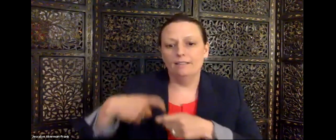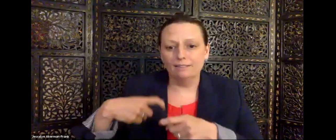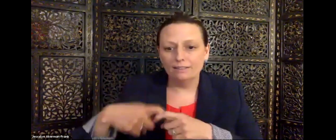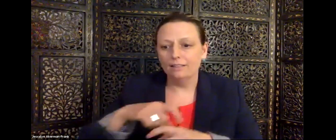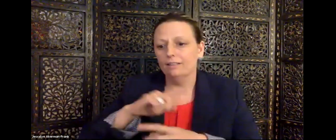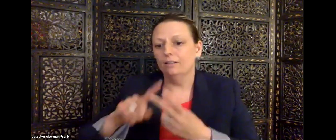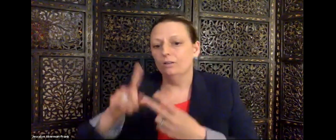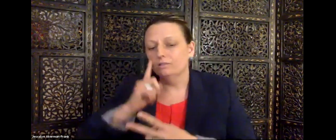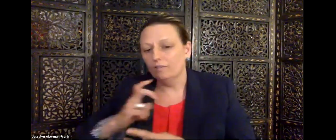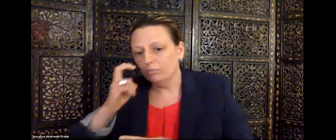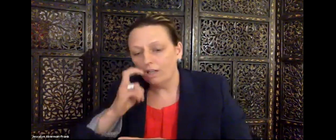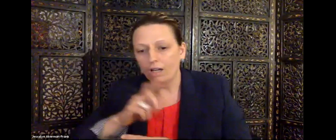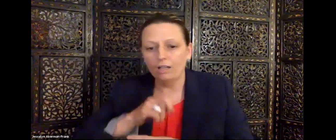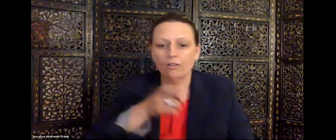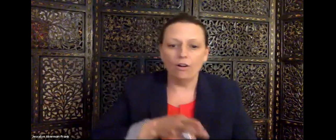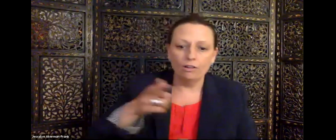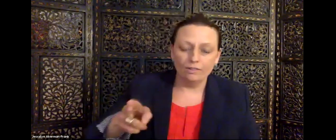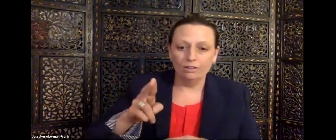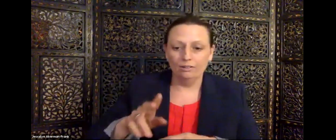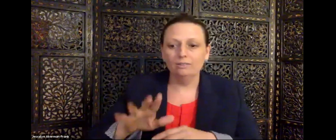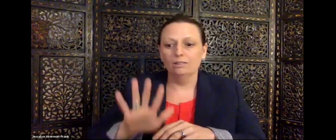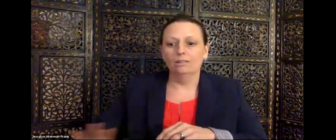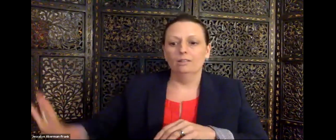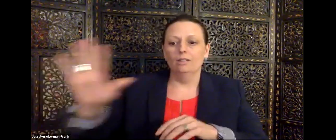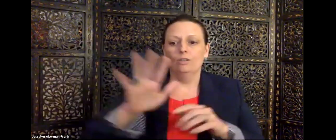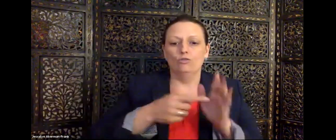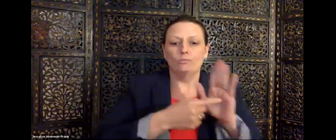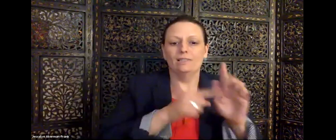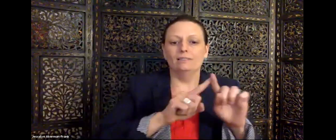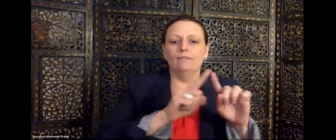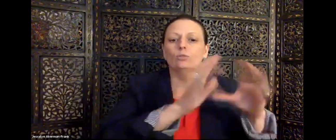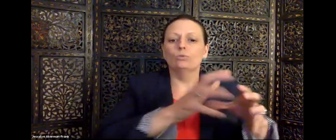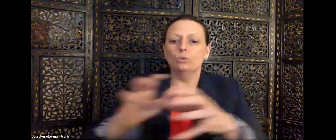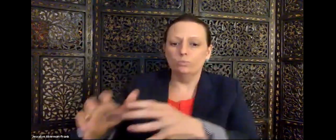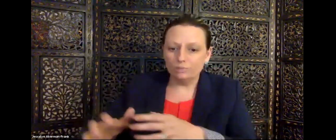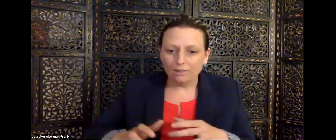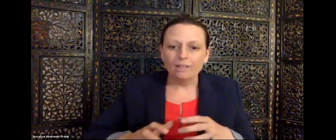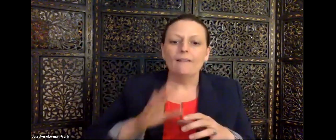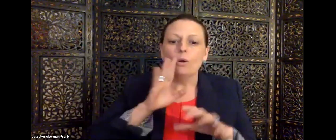in the indigenous communities, the Spanish communities, participants.